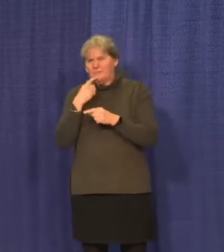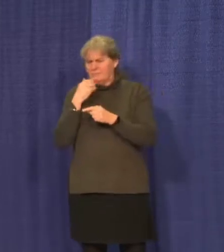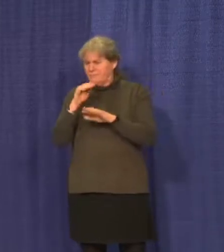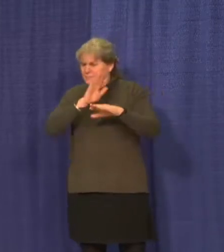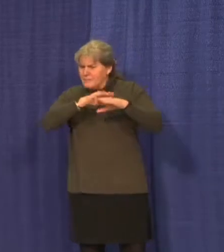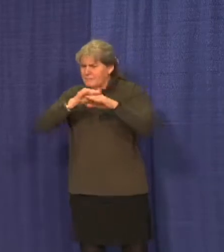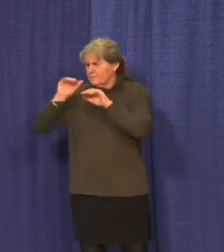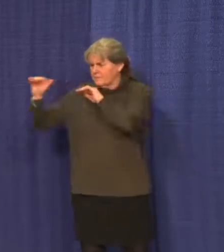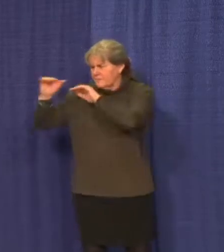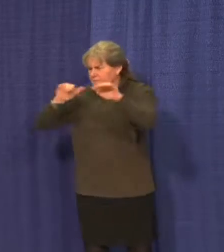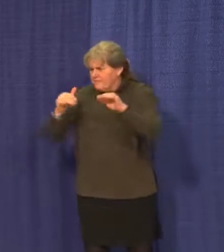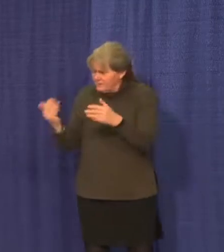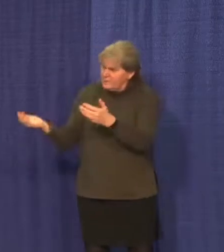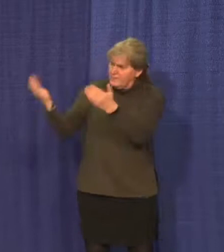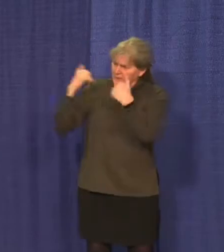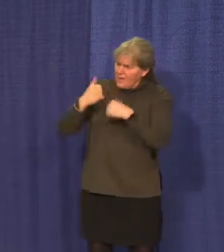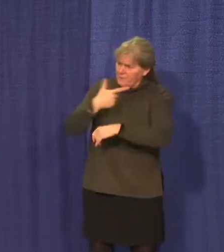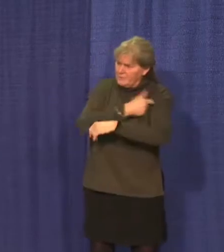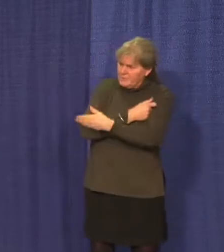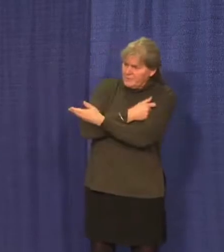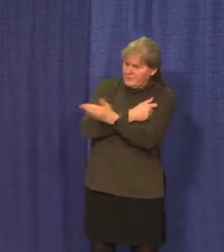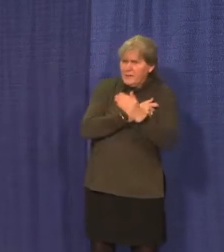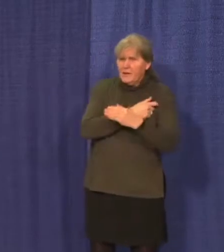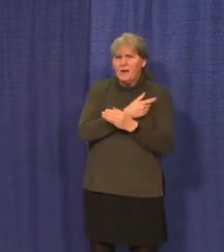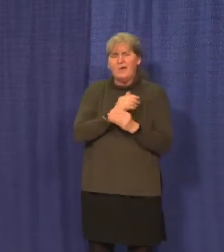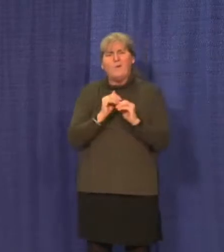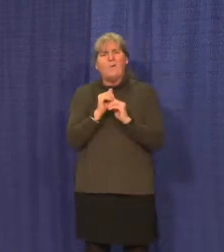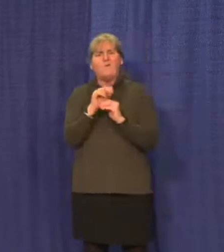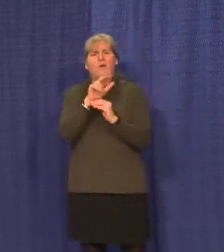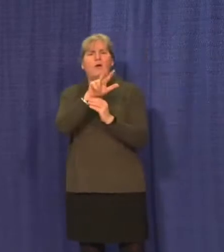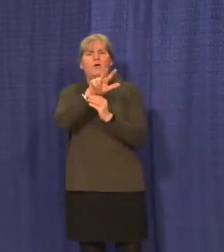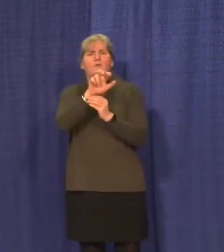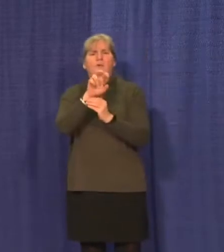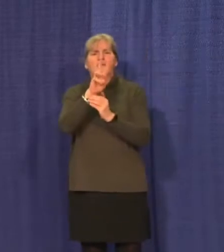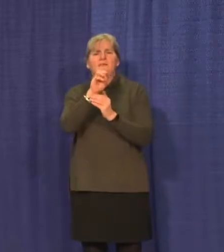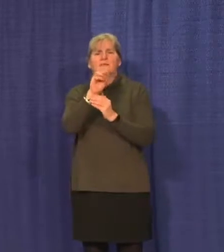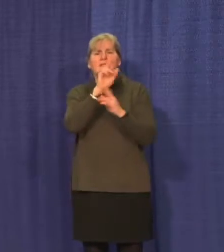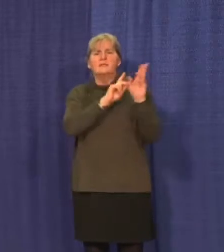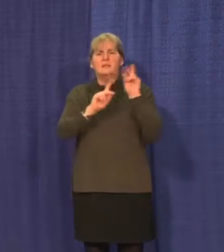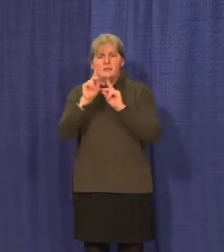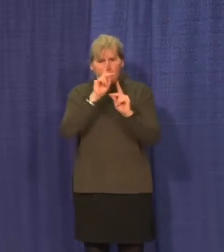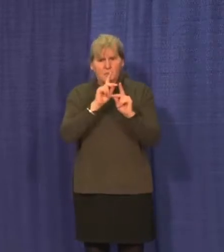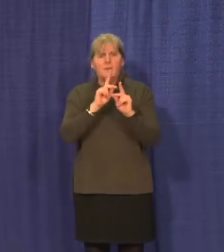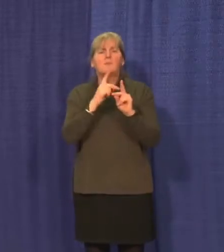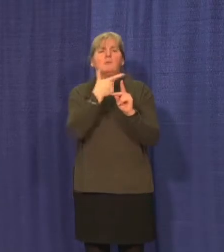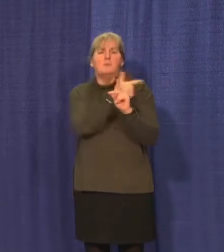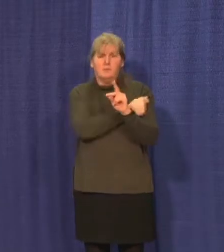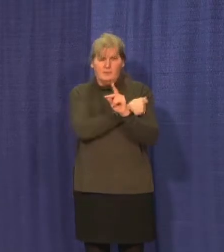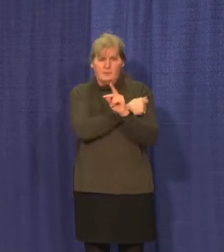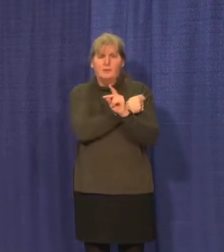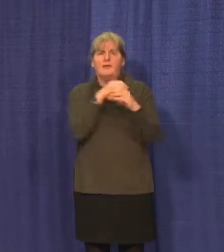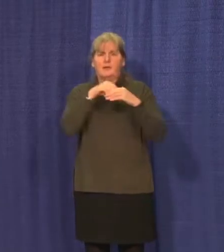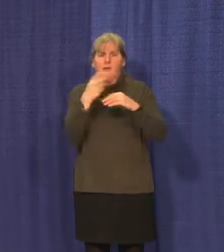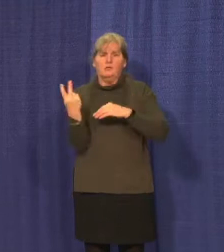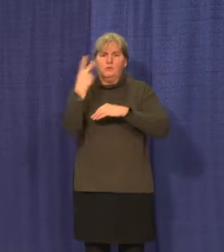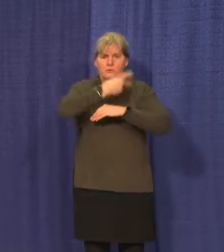coming -- Liard River. The team immunized more than 360 people over two days in Watson Lake.